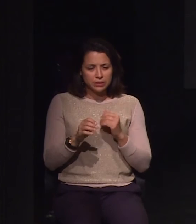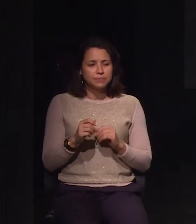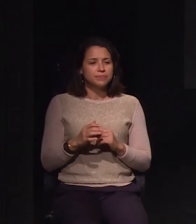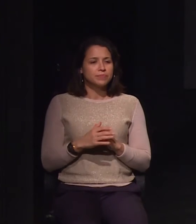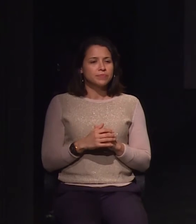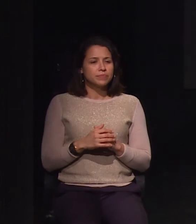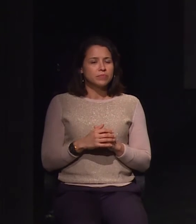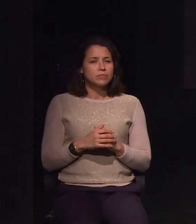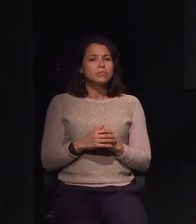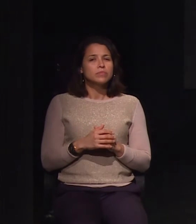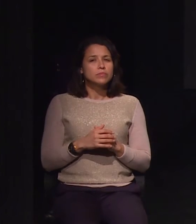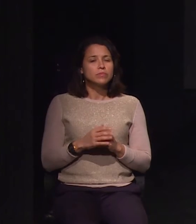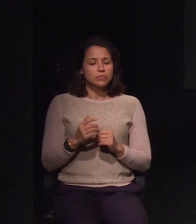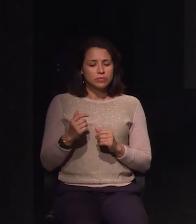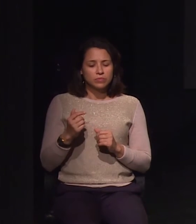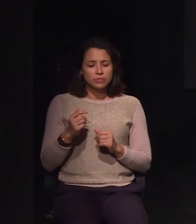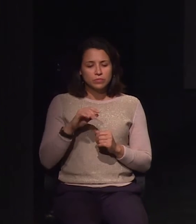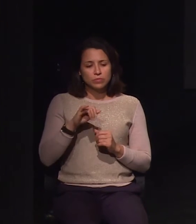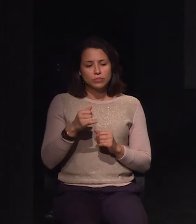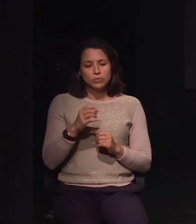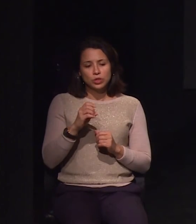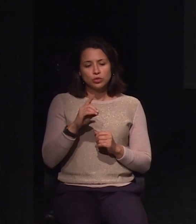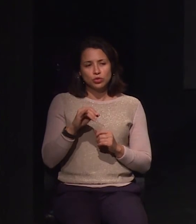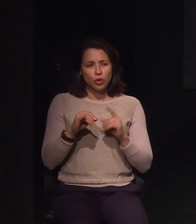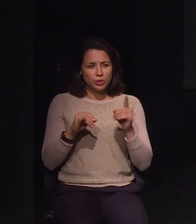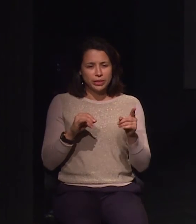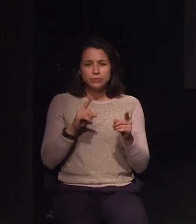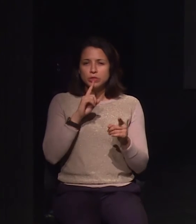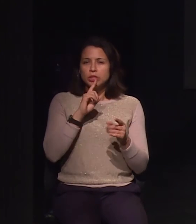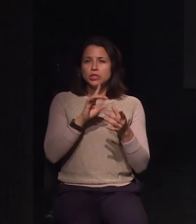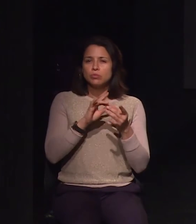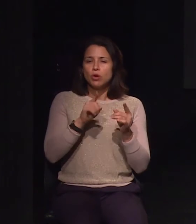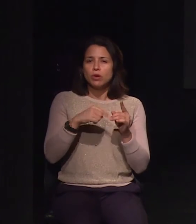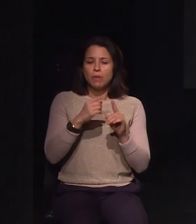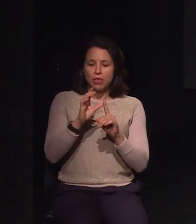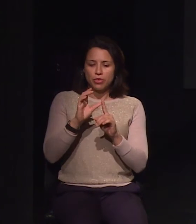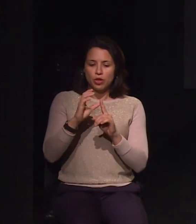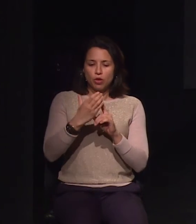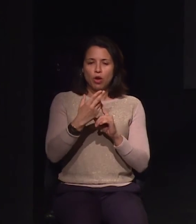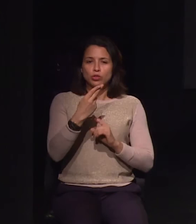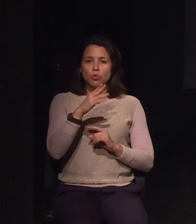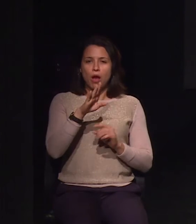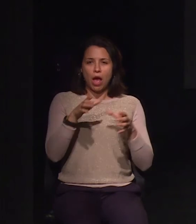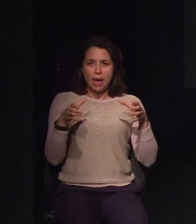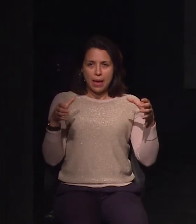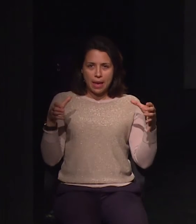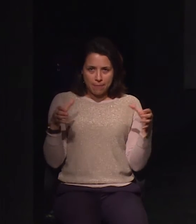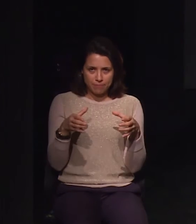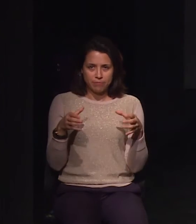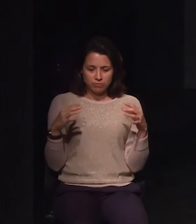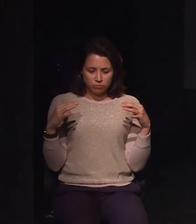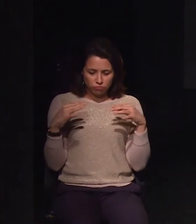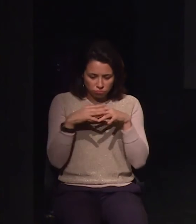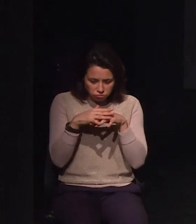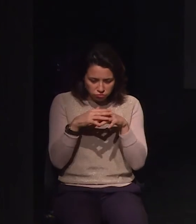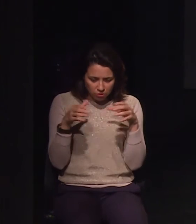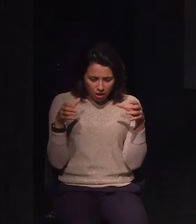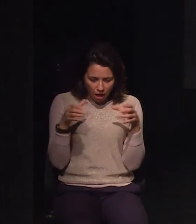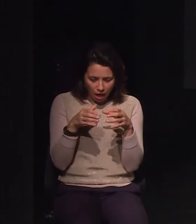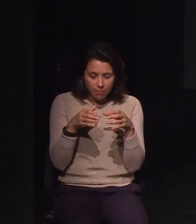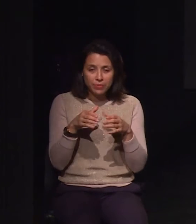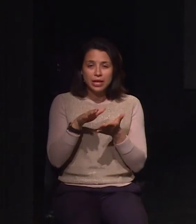about space, and Jodi spoke about the cultural hub that a school can and should be, and that